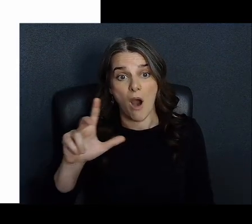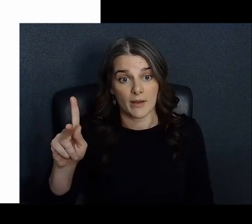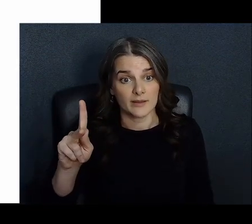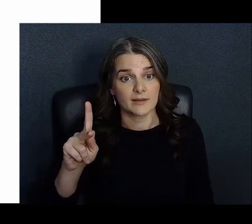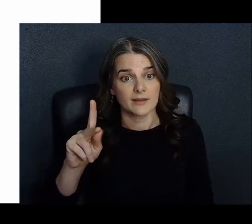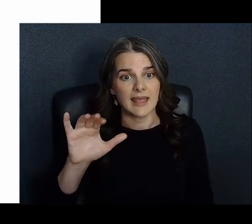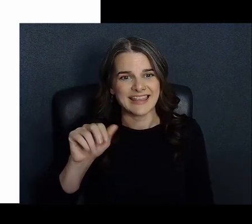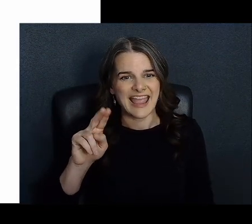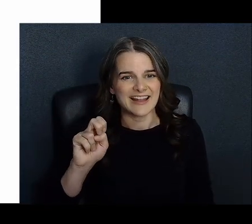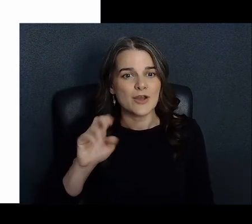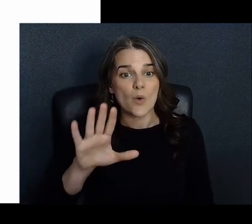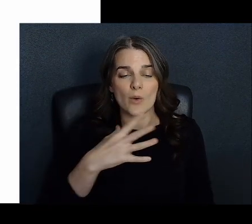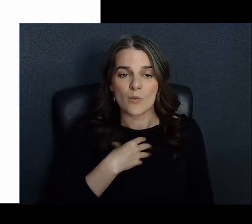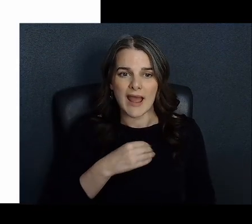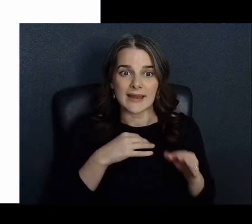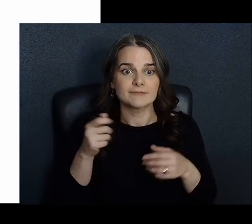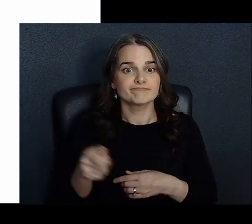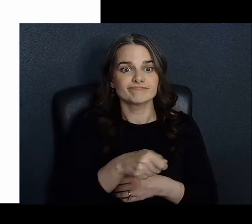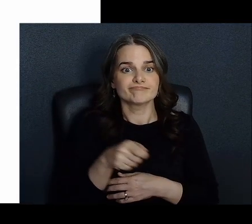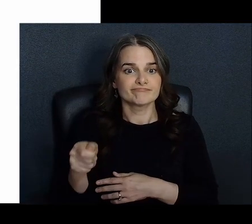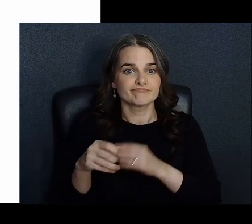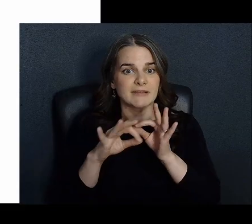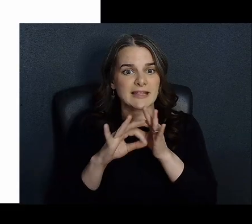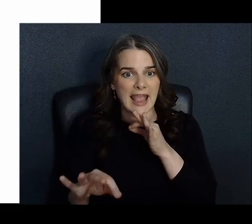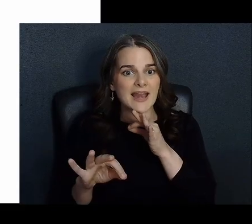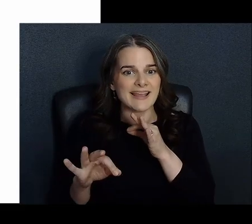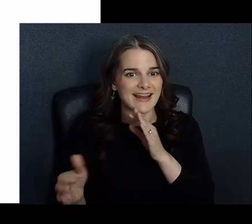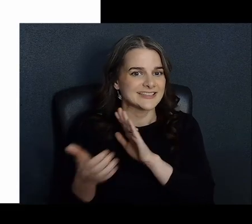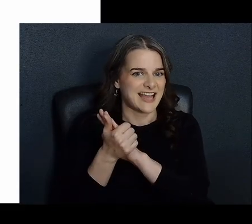It includes both GPS and obstacle detection.